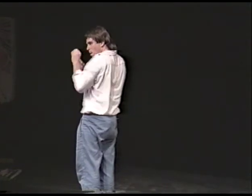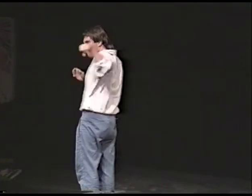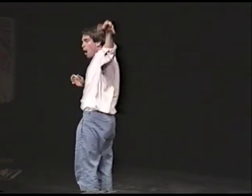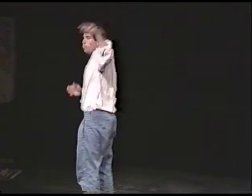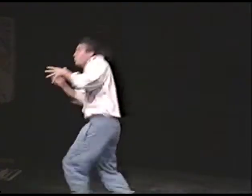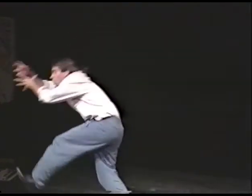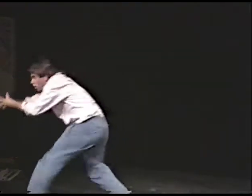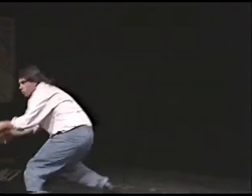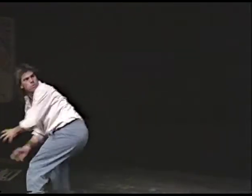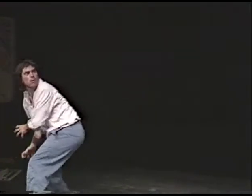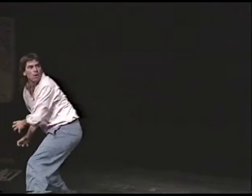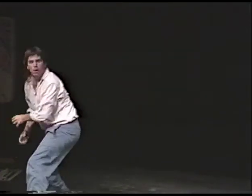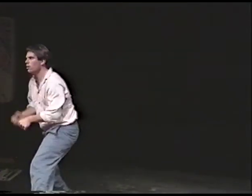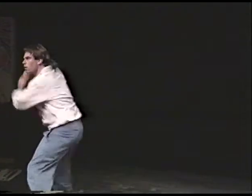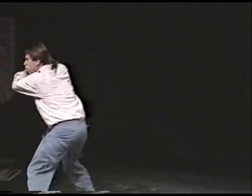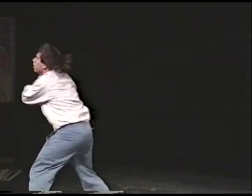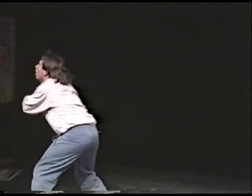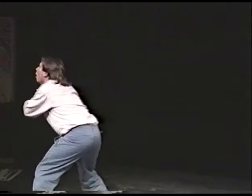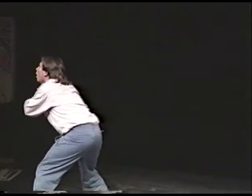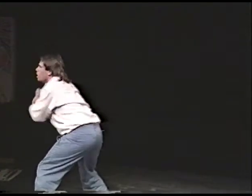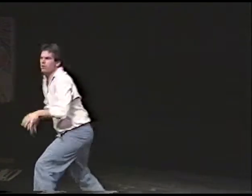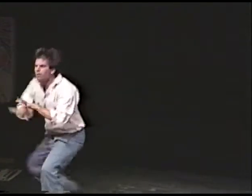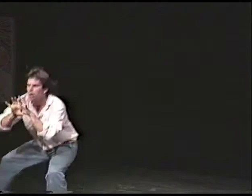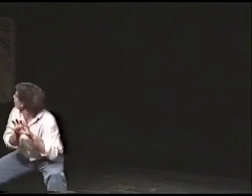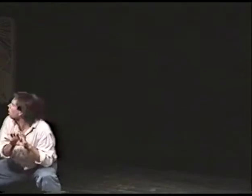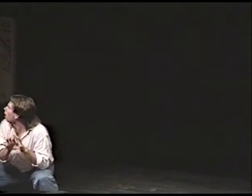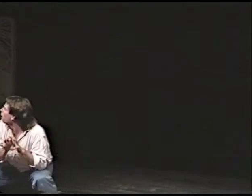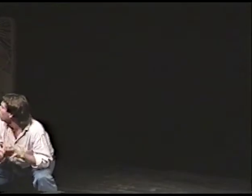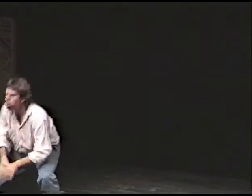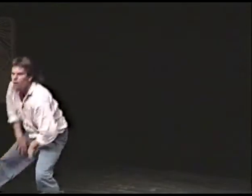[MAKES GUN SOUNDS]